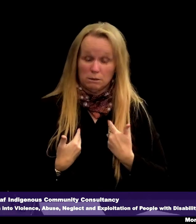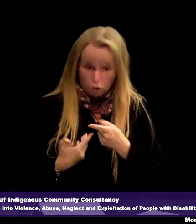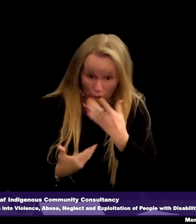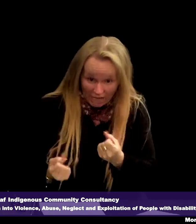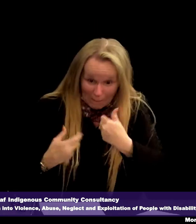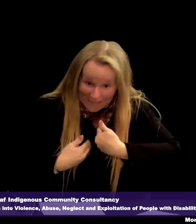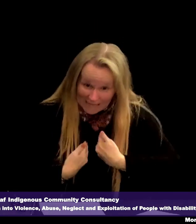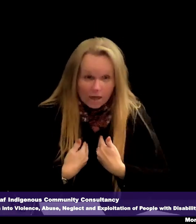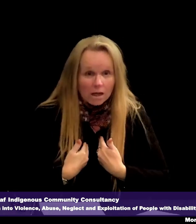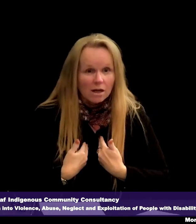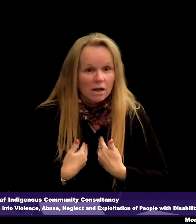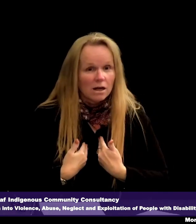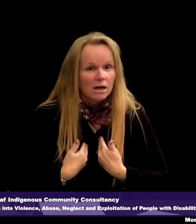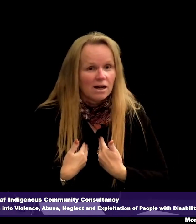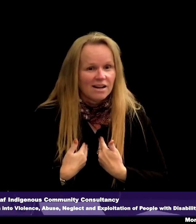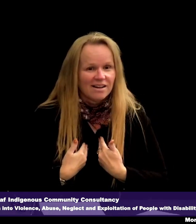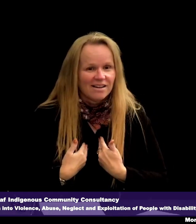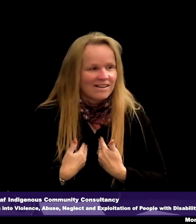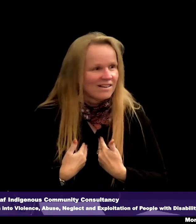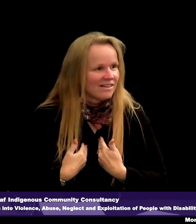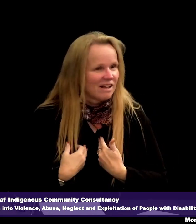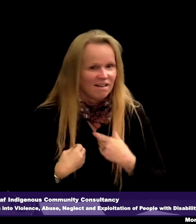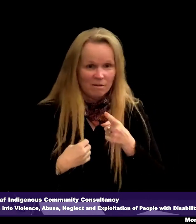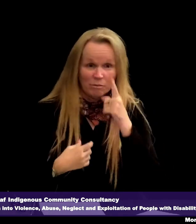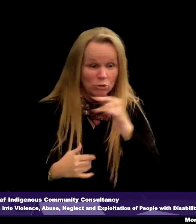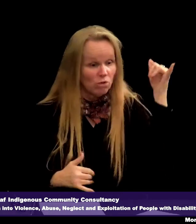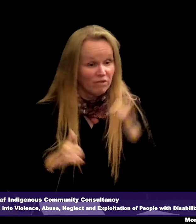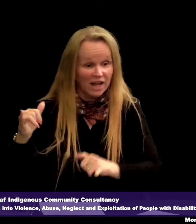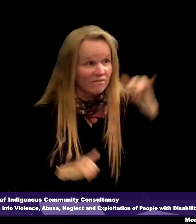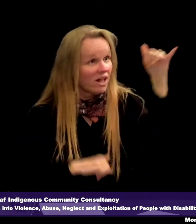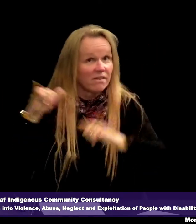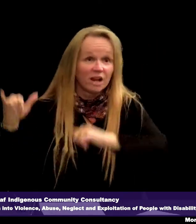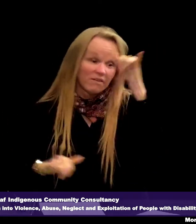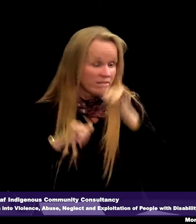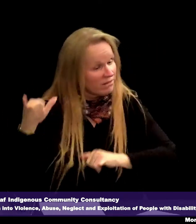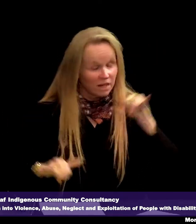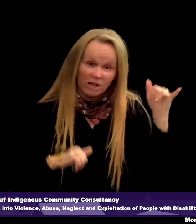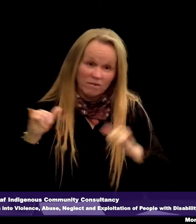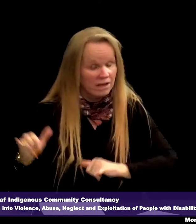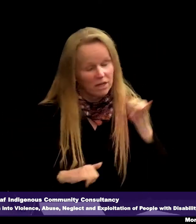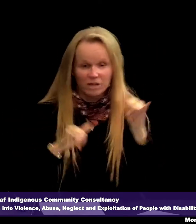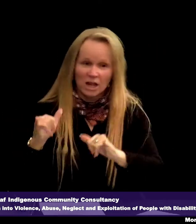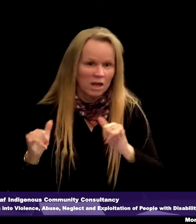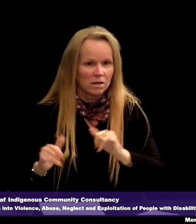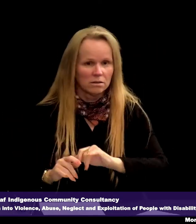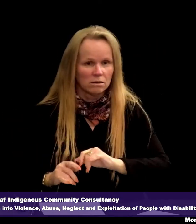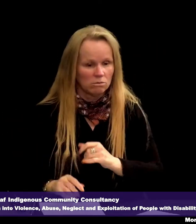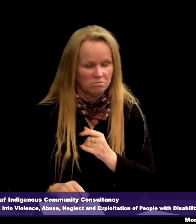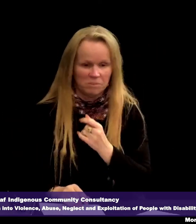And I will just say, "Well, what you've got is me. I've brought me." Those other people, those other experts and professionals who fly in